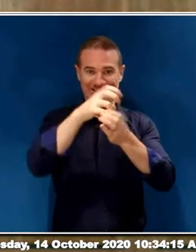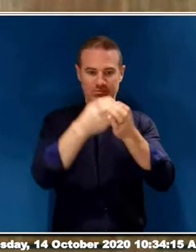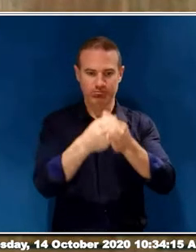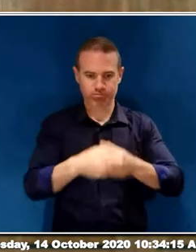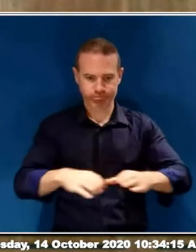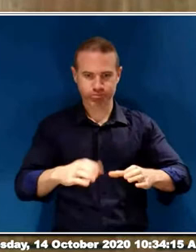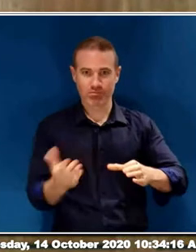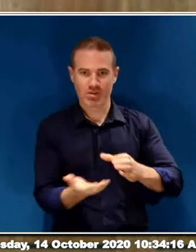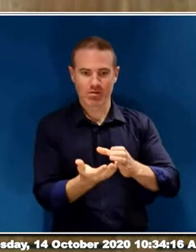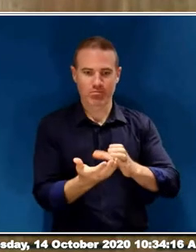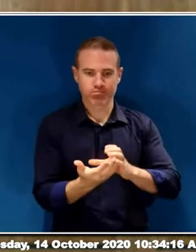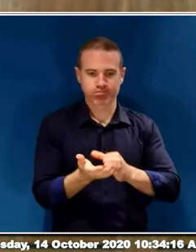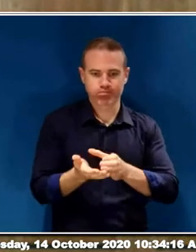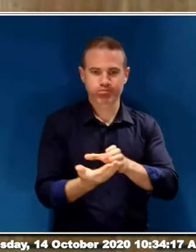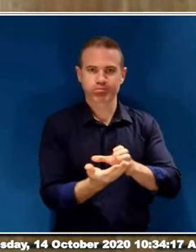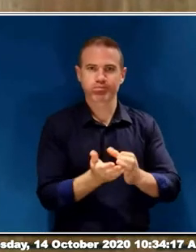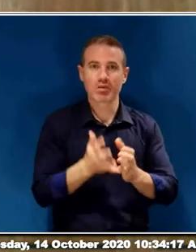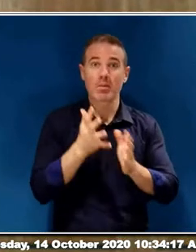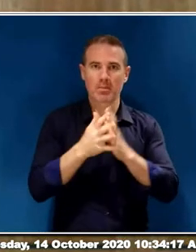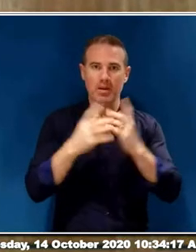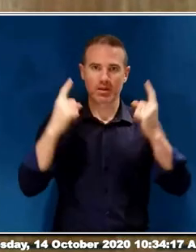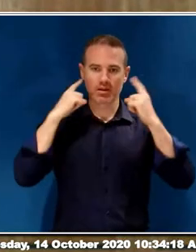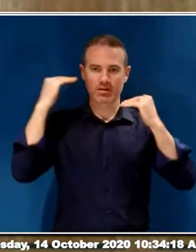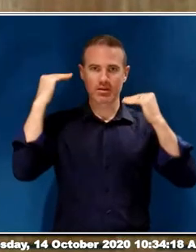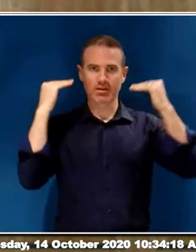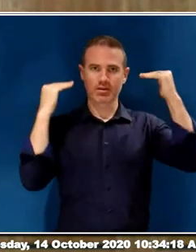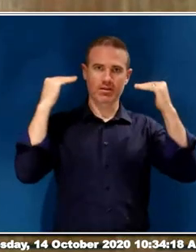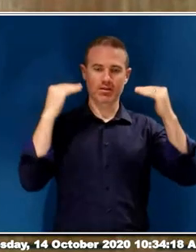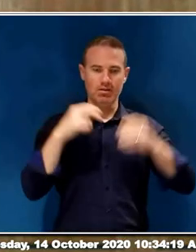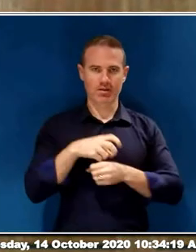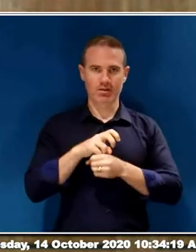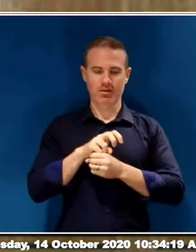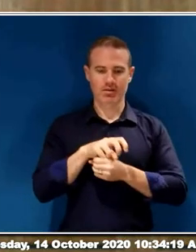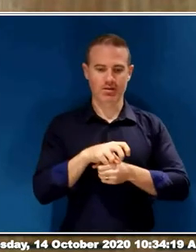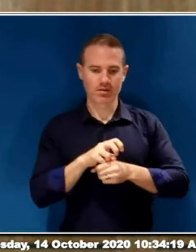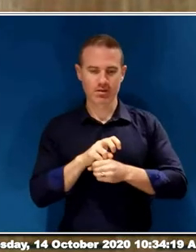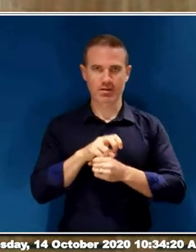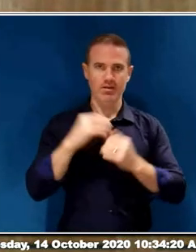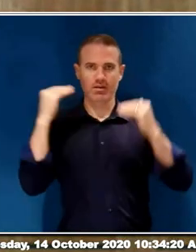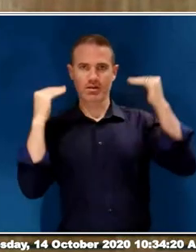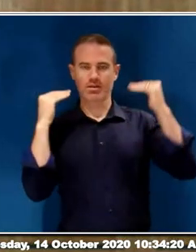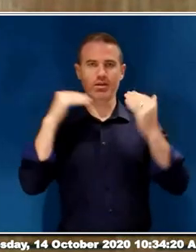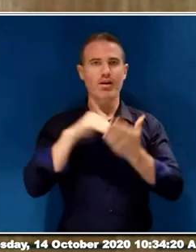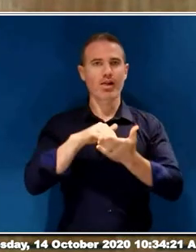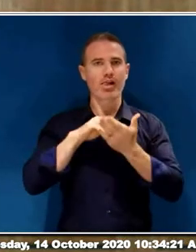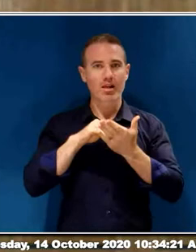input which in some ASD individuals they can find calming.